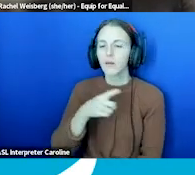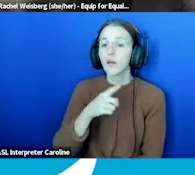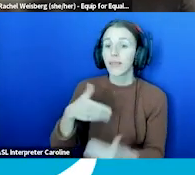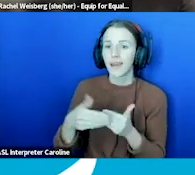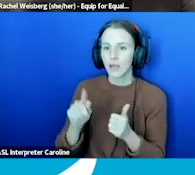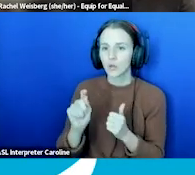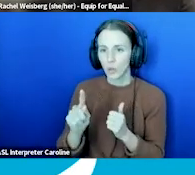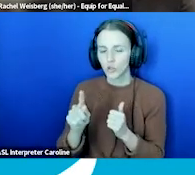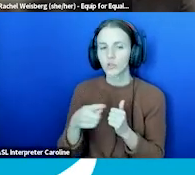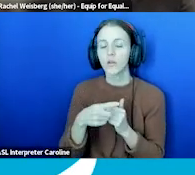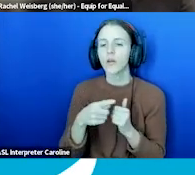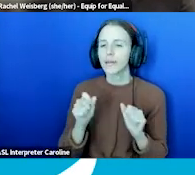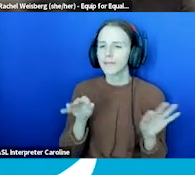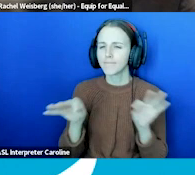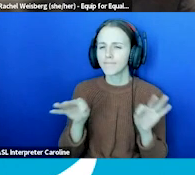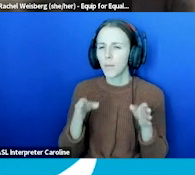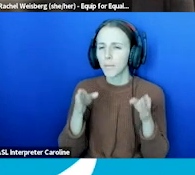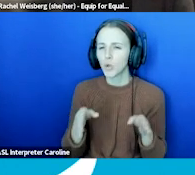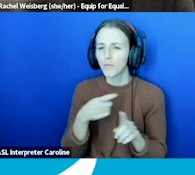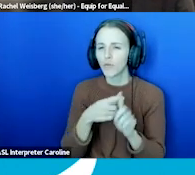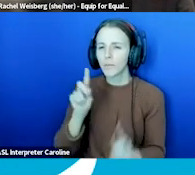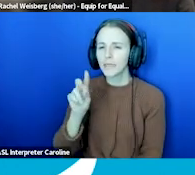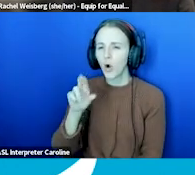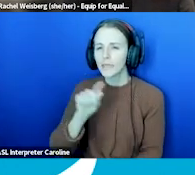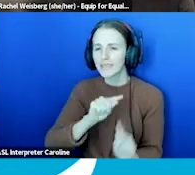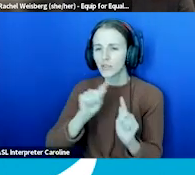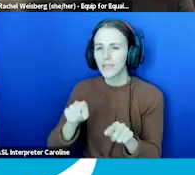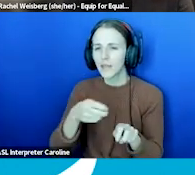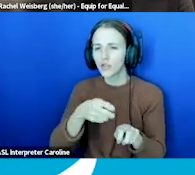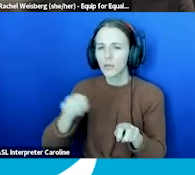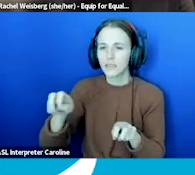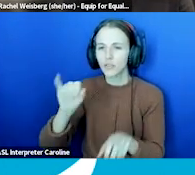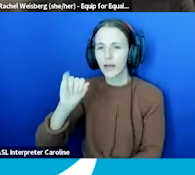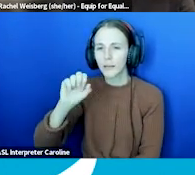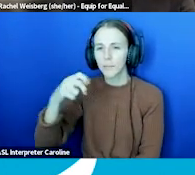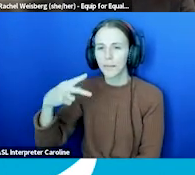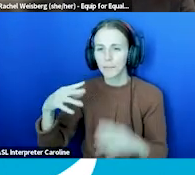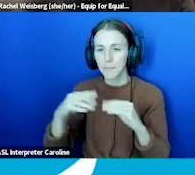AND EMILY, I WILL KEEP YOU IN THE HOT SEAT. THIS IS RACHEL. CAN YOU TALK A LITTLE BIT ABOUT